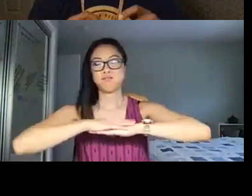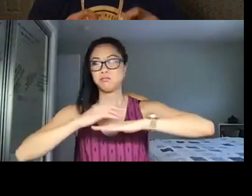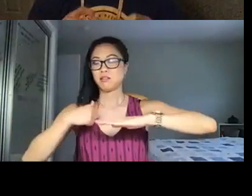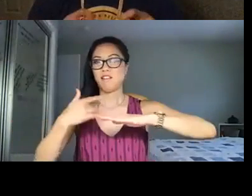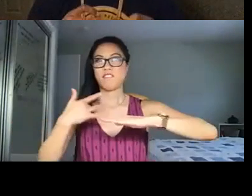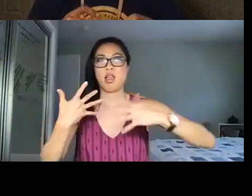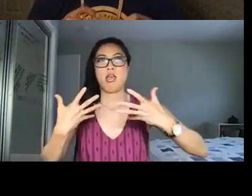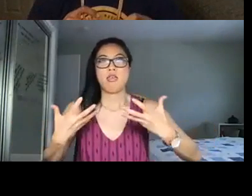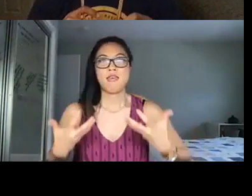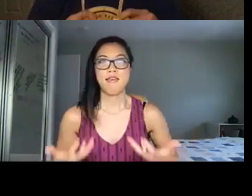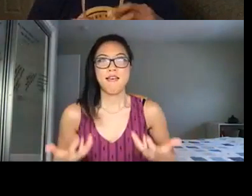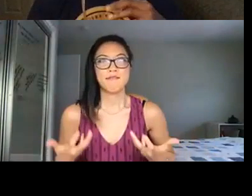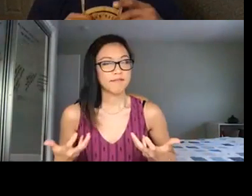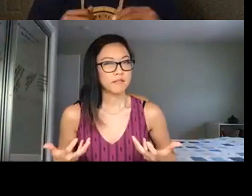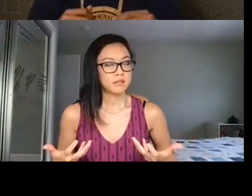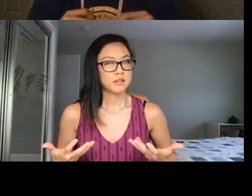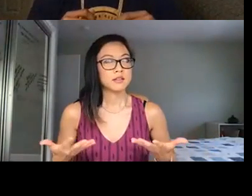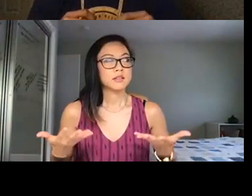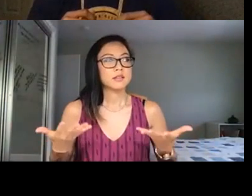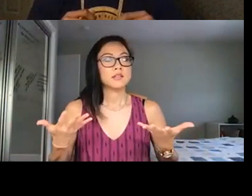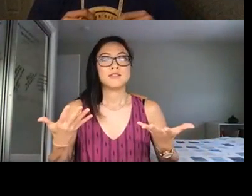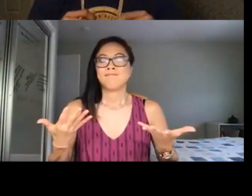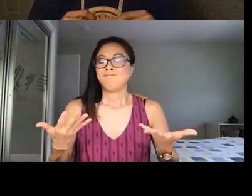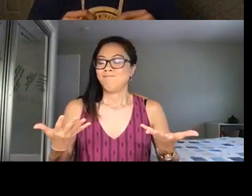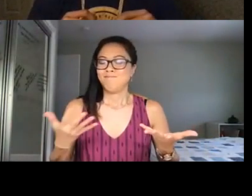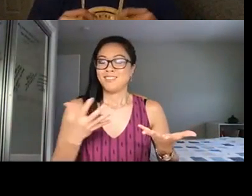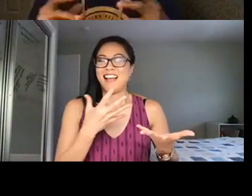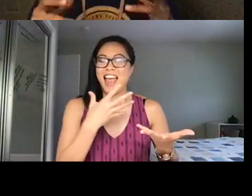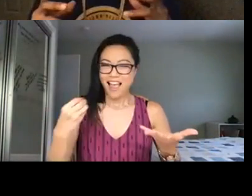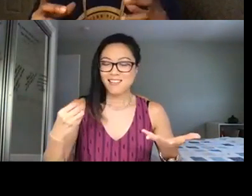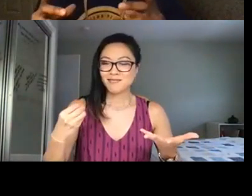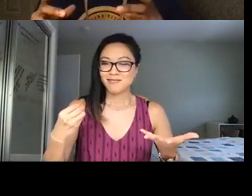existing in this place of wanting to figure it out.